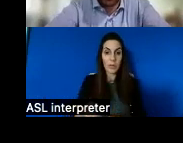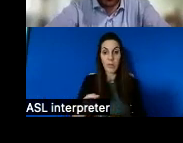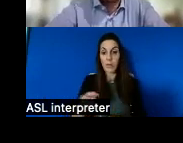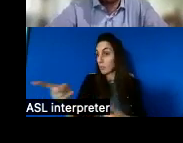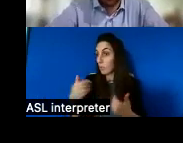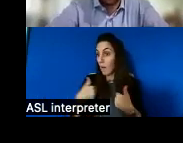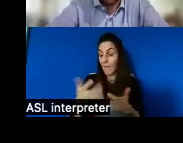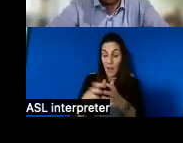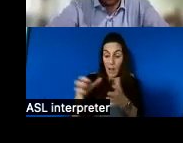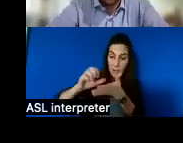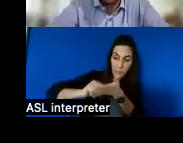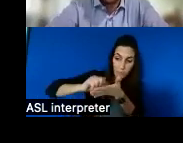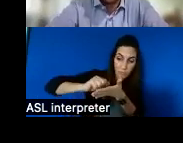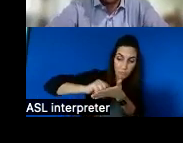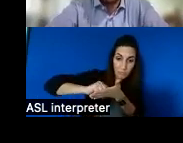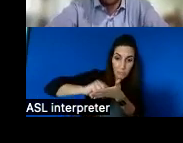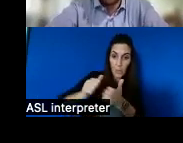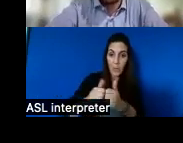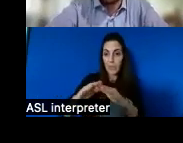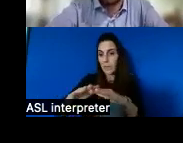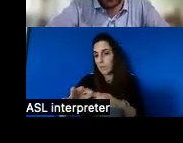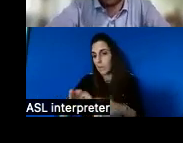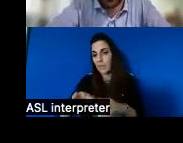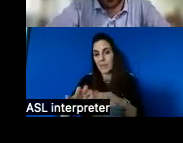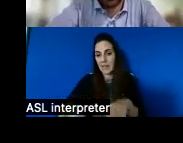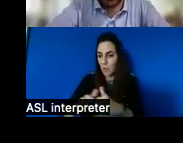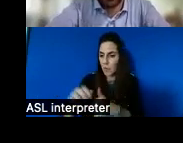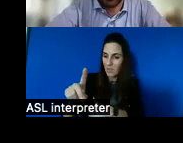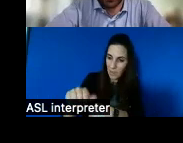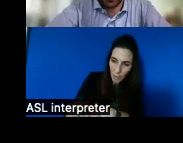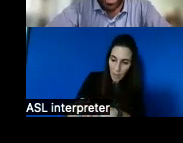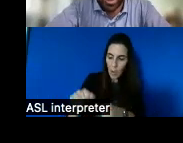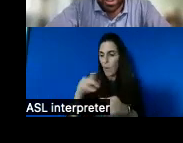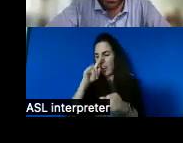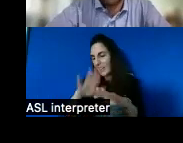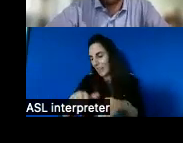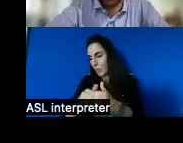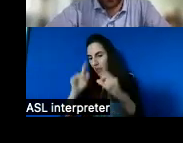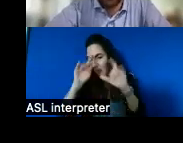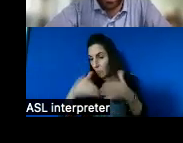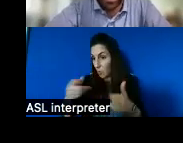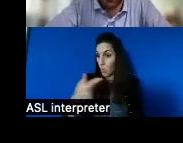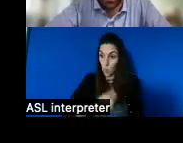spectrum or with a disability that qualify for for deductions and help you can help you save money